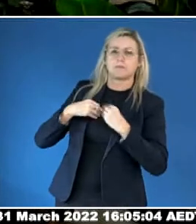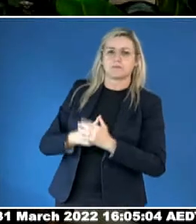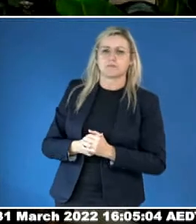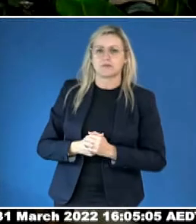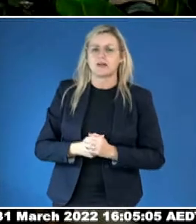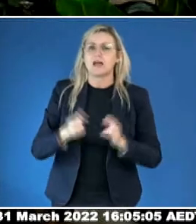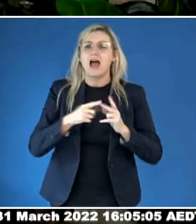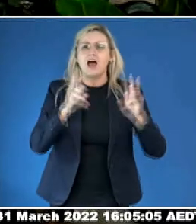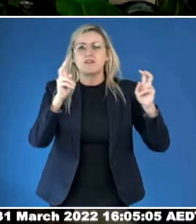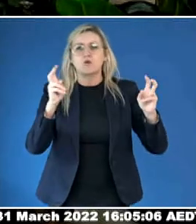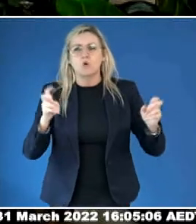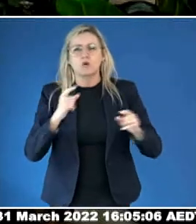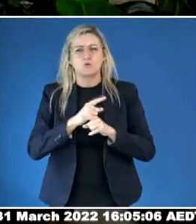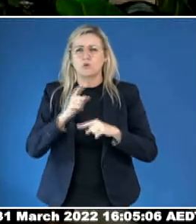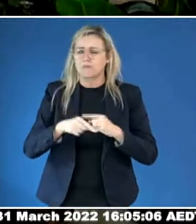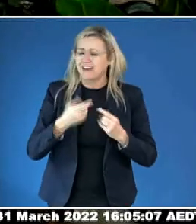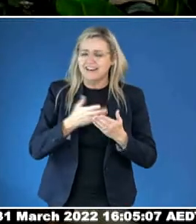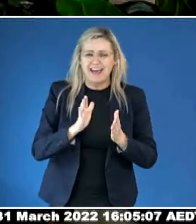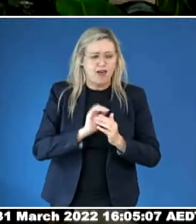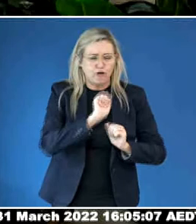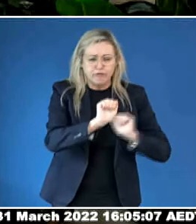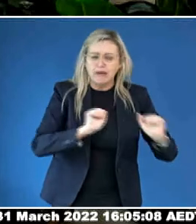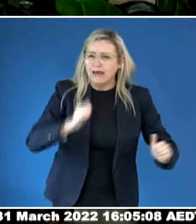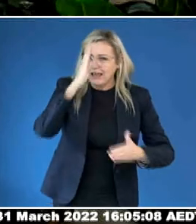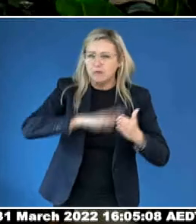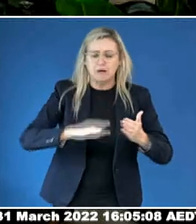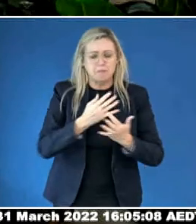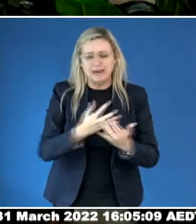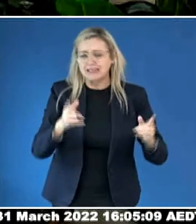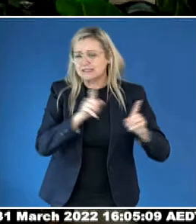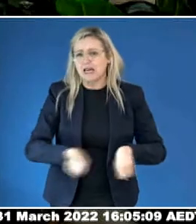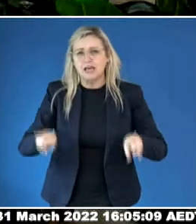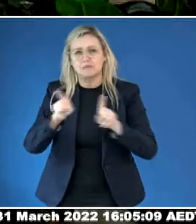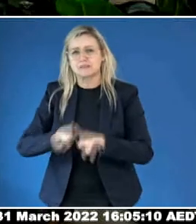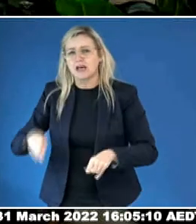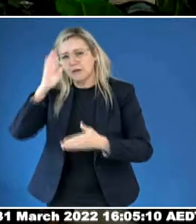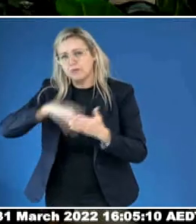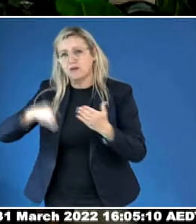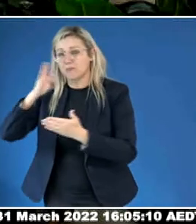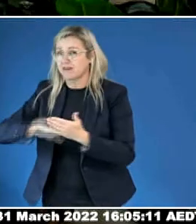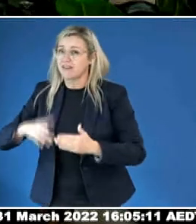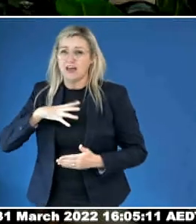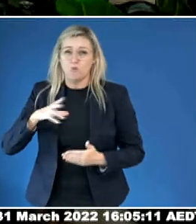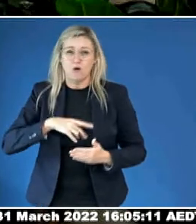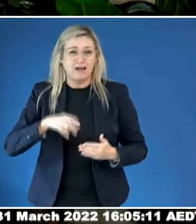many other ones similar to this, and that's what I mean about the overwhelming consistent message that is coming across from our community.